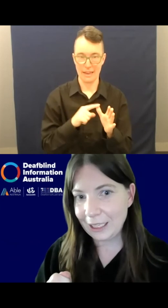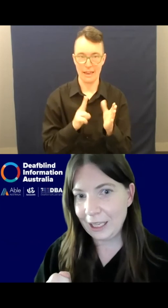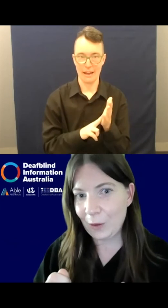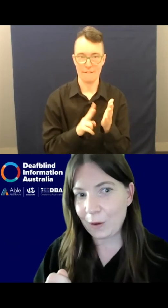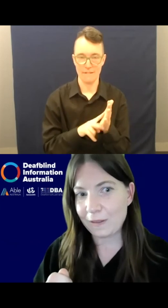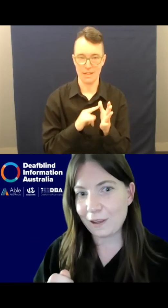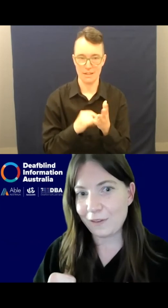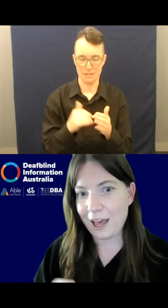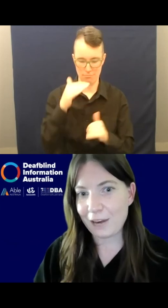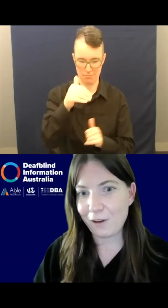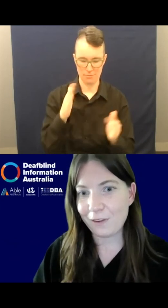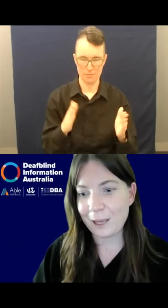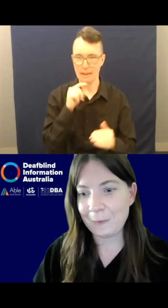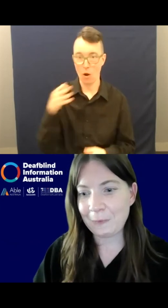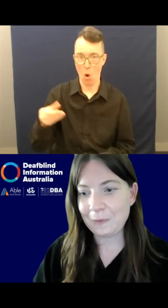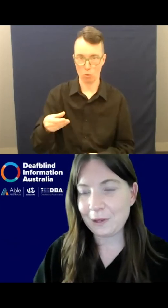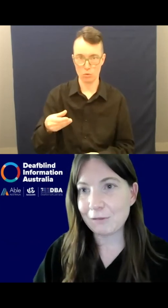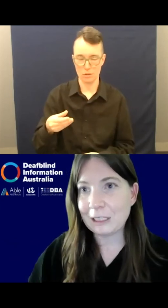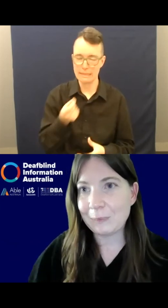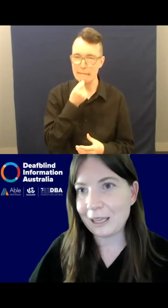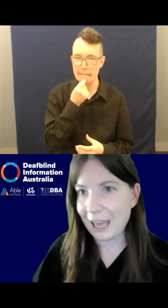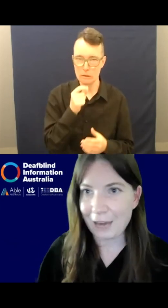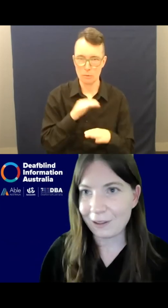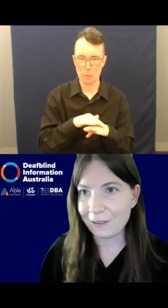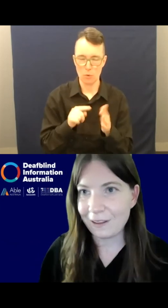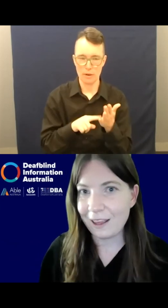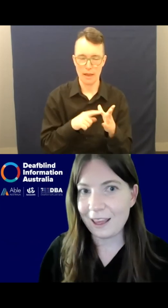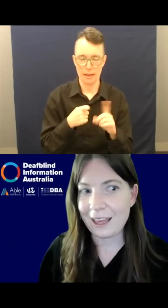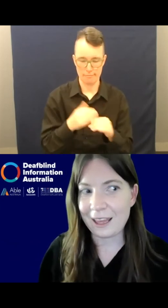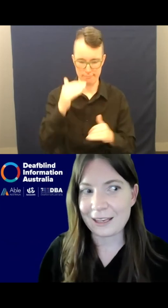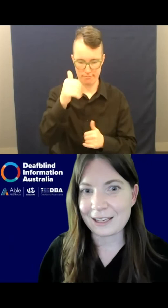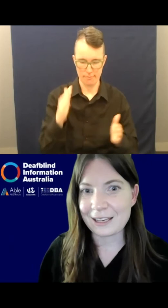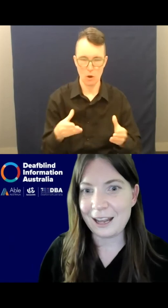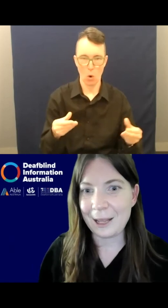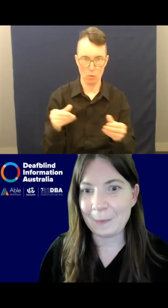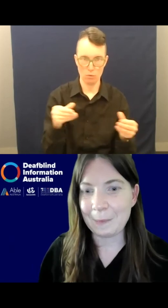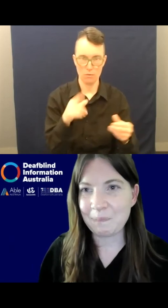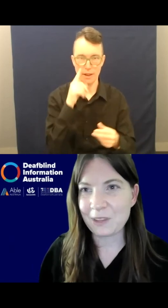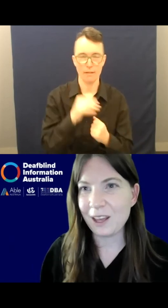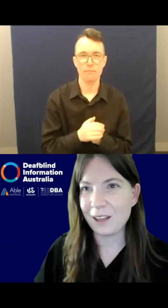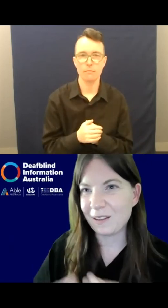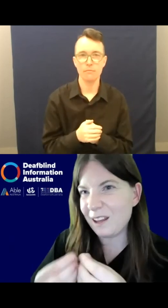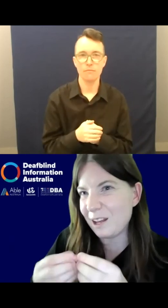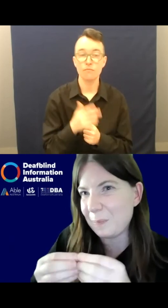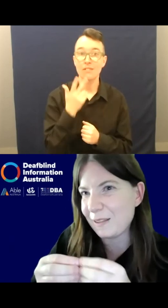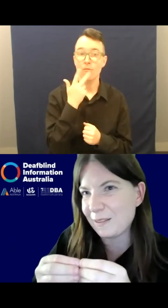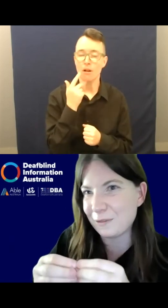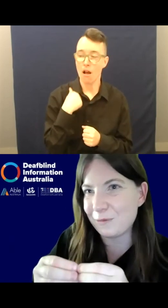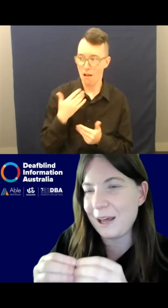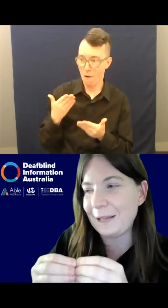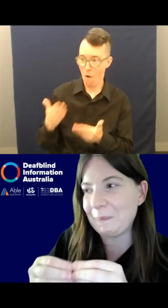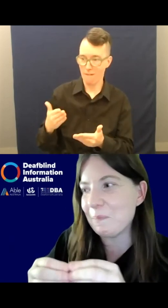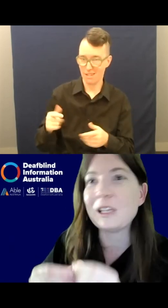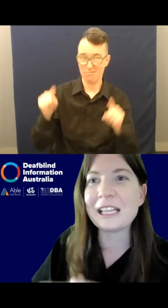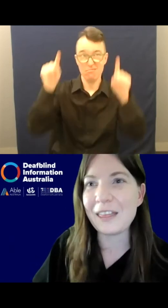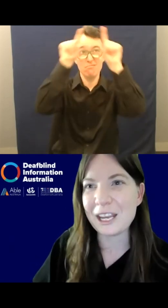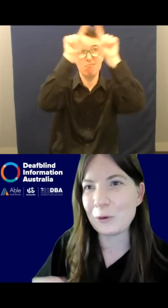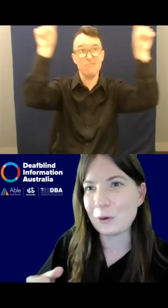Whereas if I had offered him a really big canvas and a piece of modelling clay that he couldn't